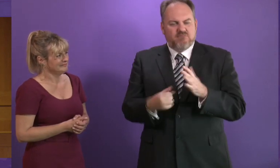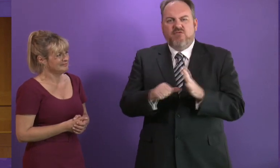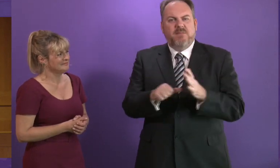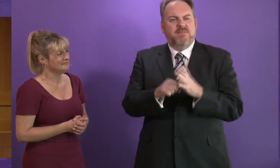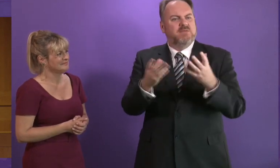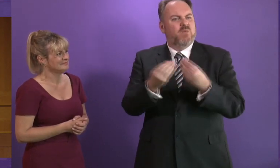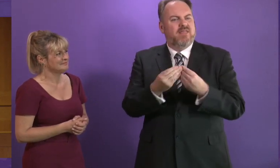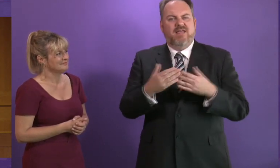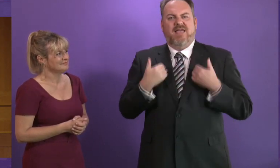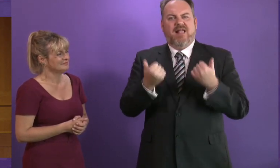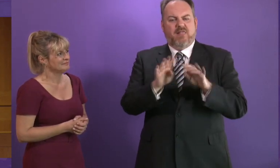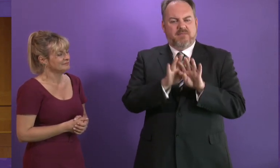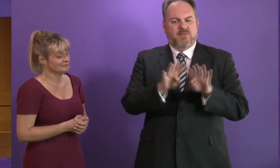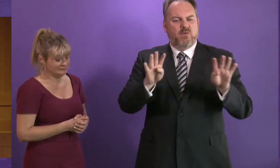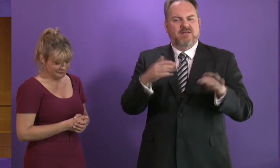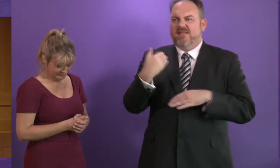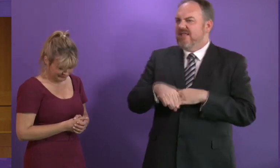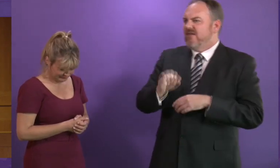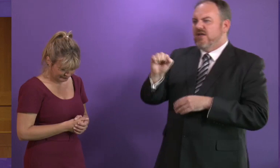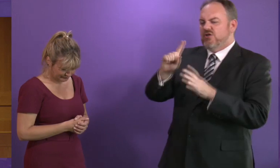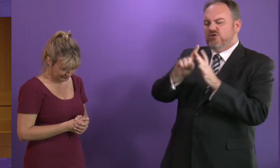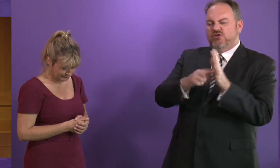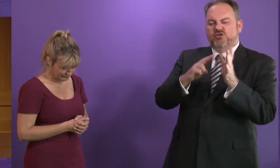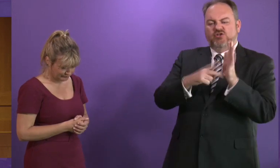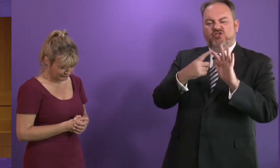of Jeane Freeman or any of her predecessors as health secretary. Why is it that nobody